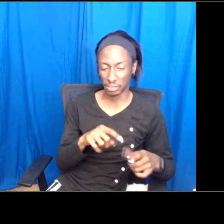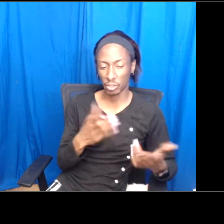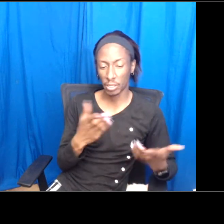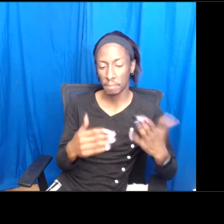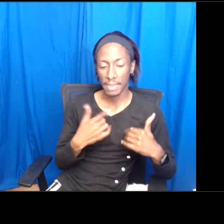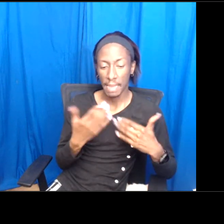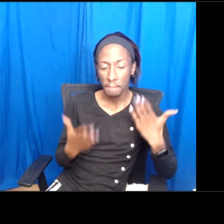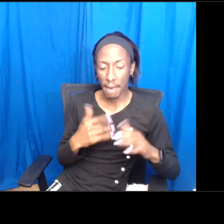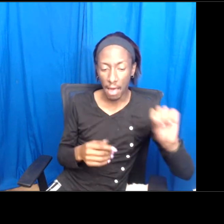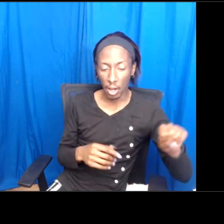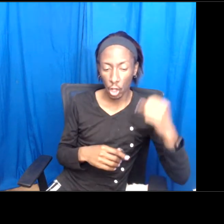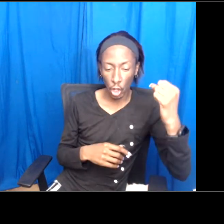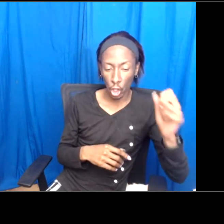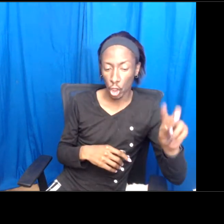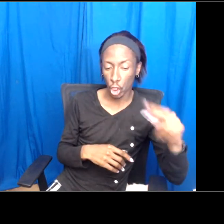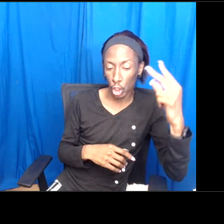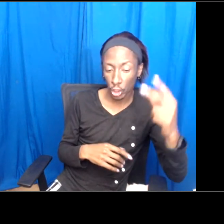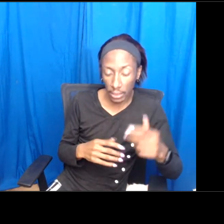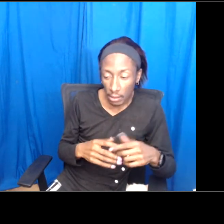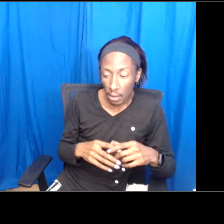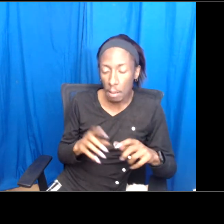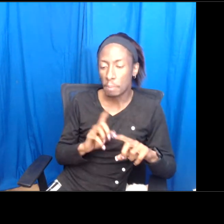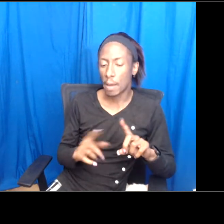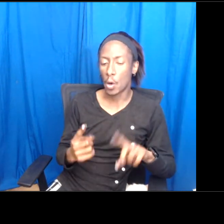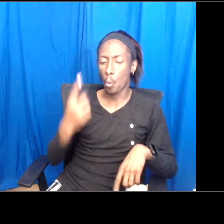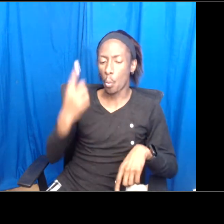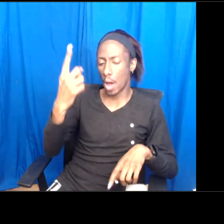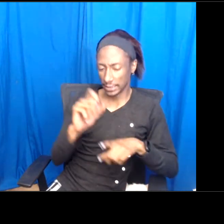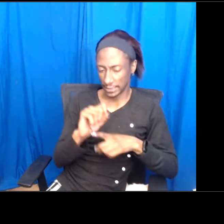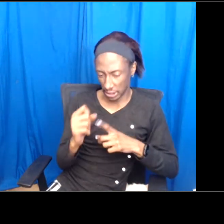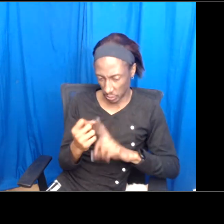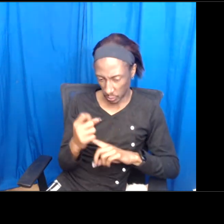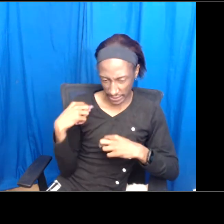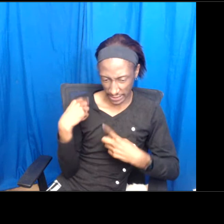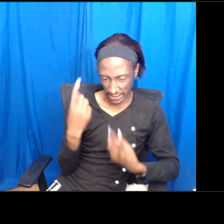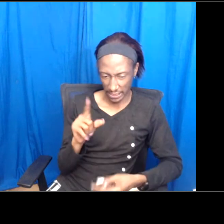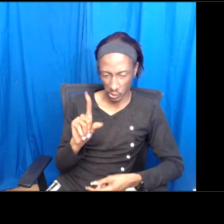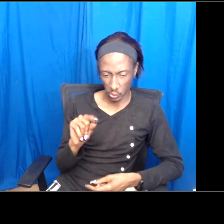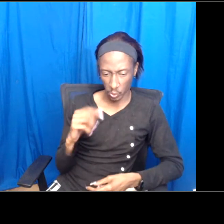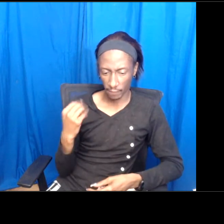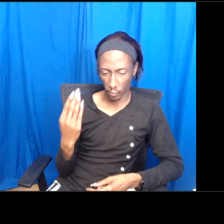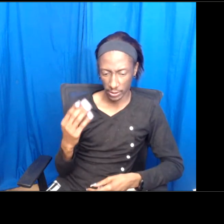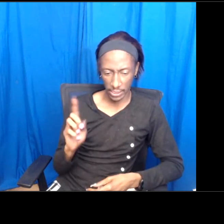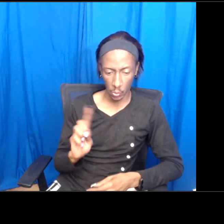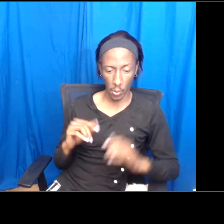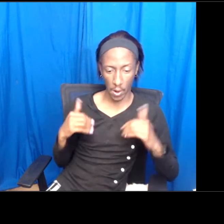I think we've only had one instance since flying since 2014, where animals actually went in the water.